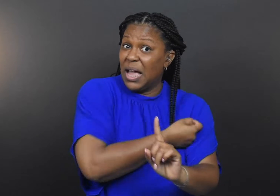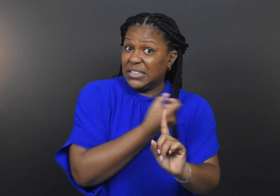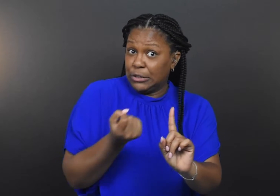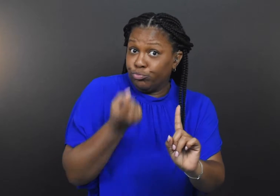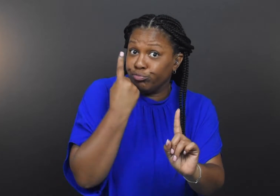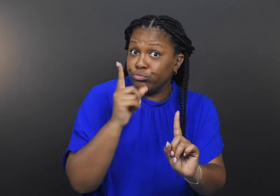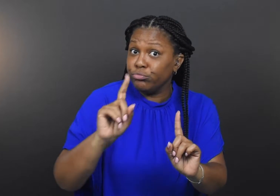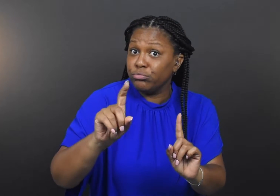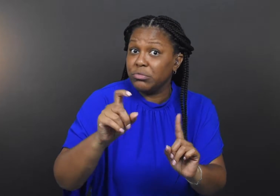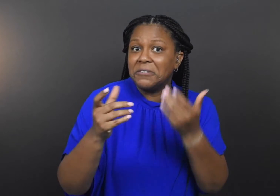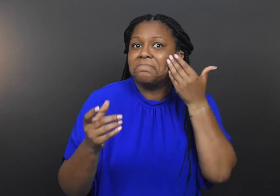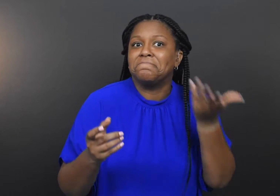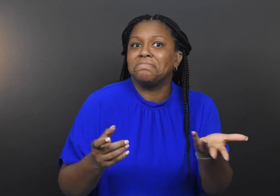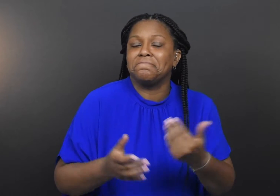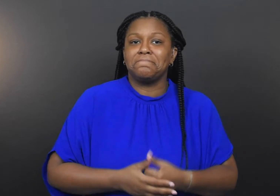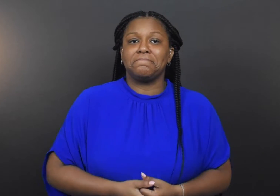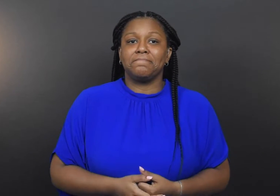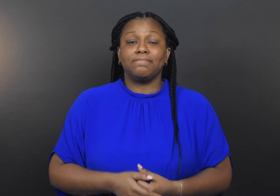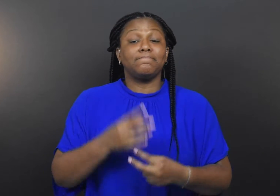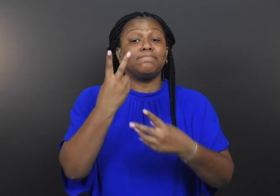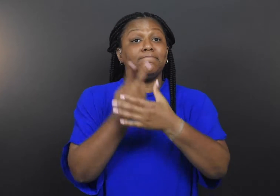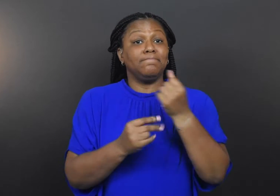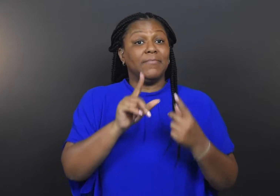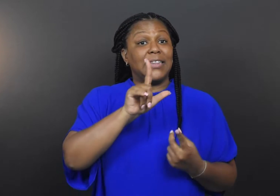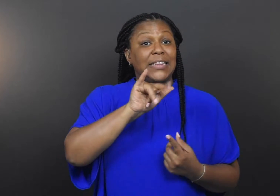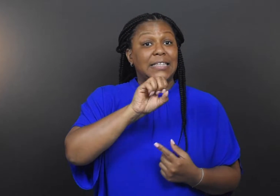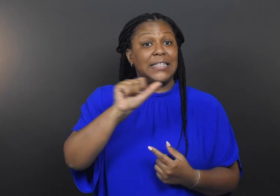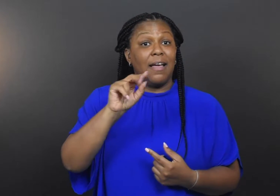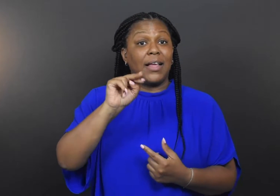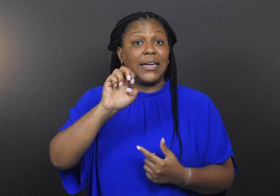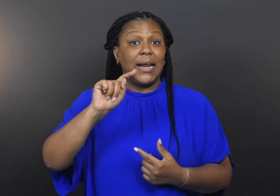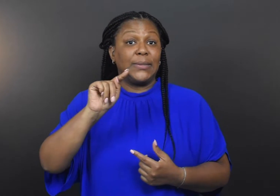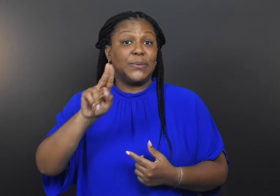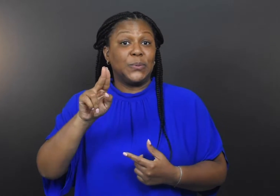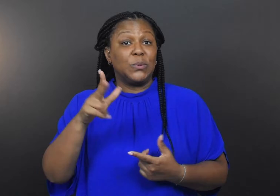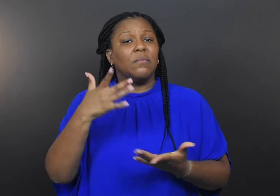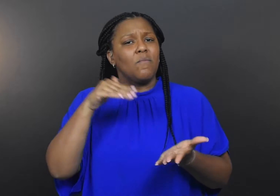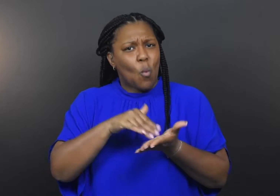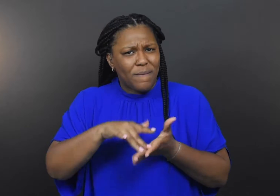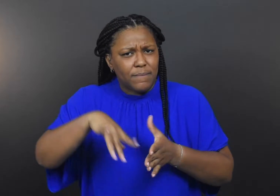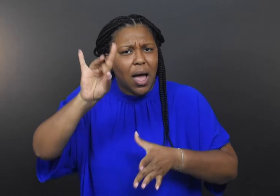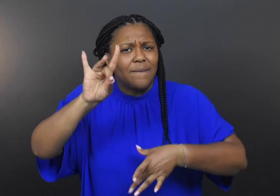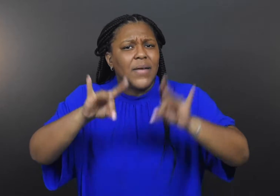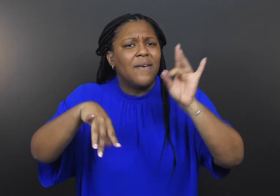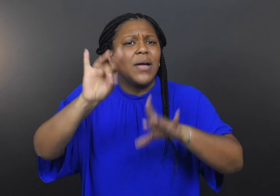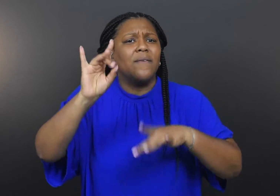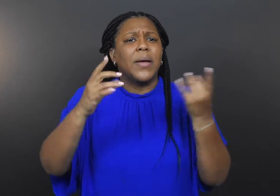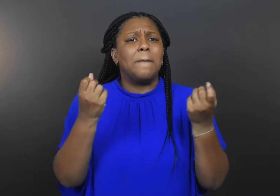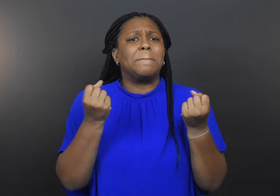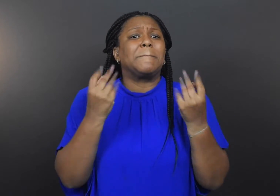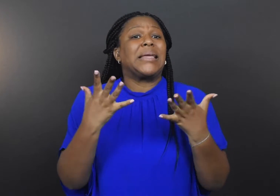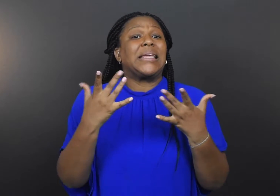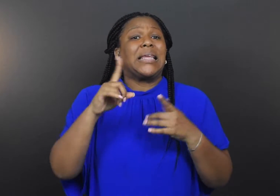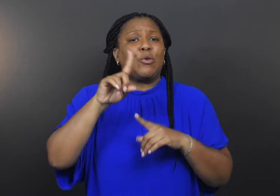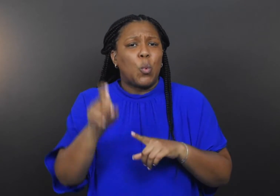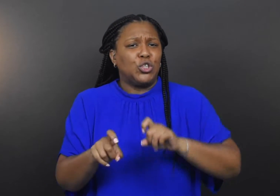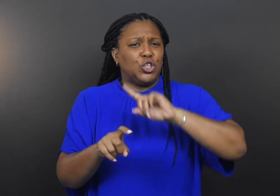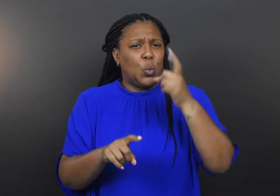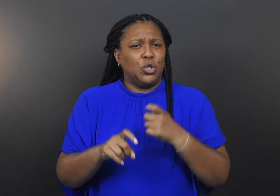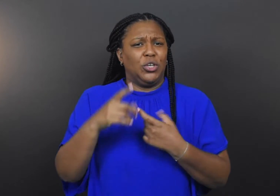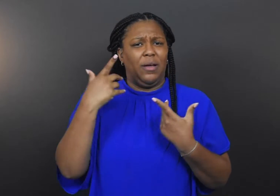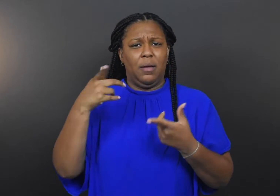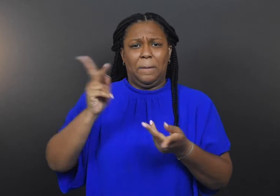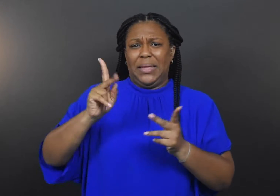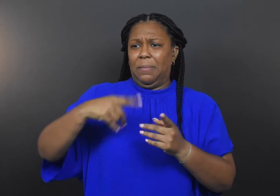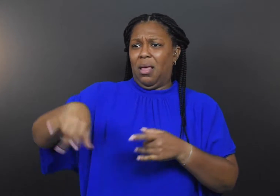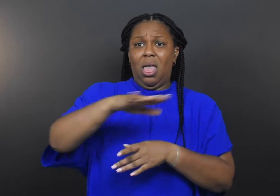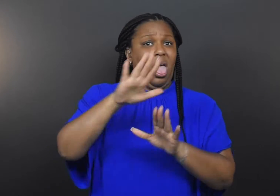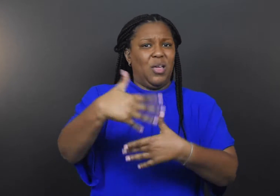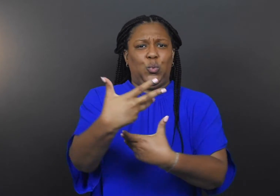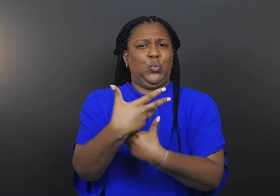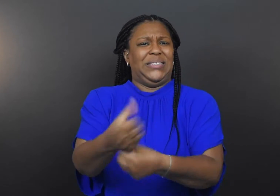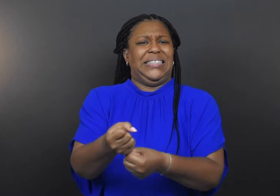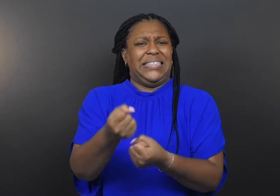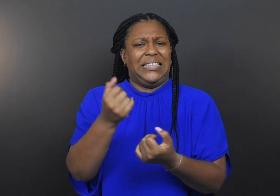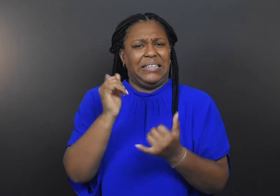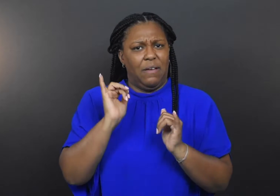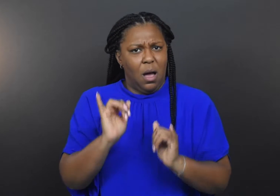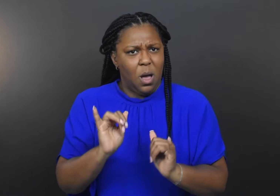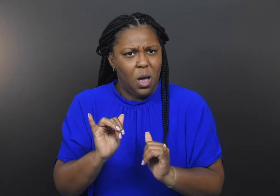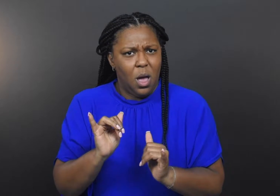Lis and Neetu often discover that many people haven’t received answers to their questions.